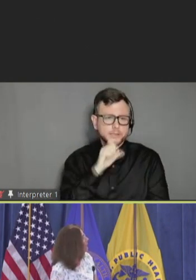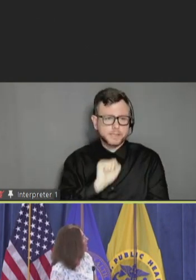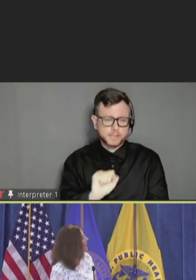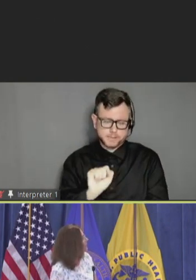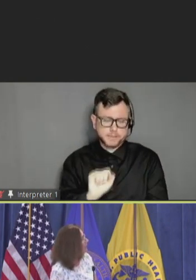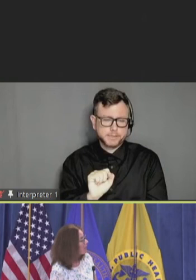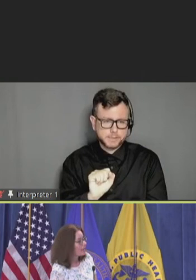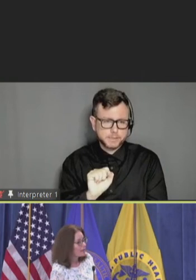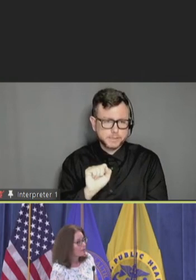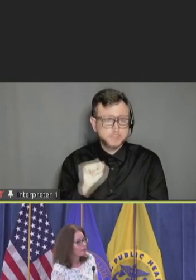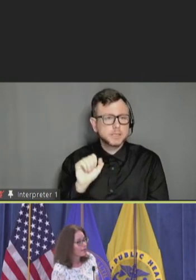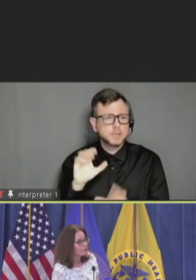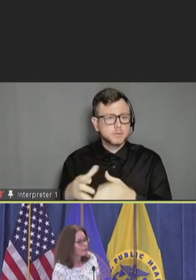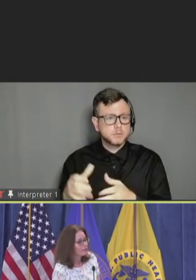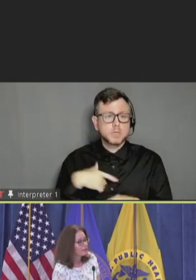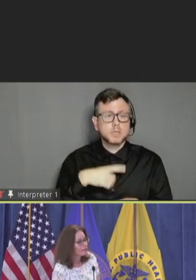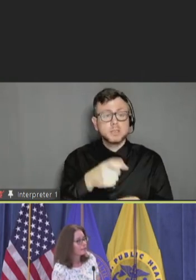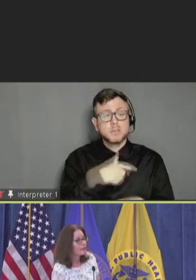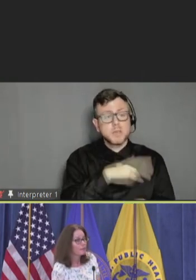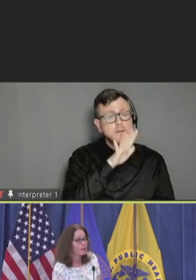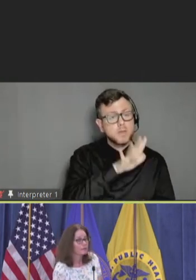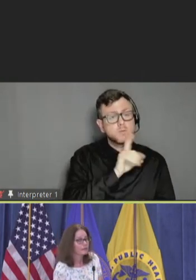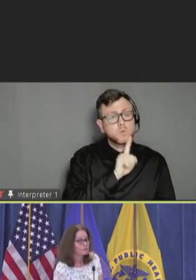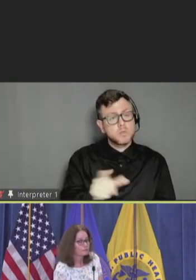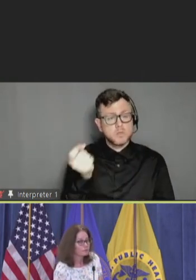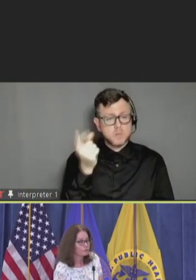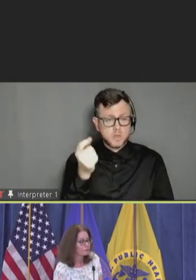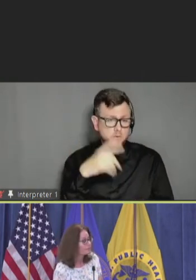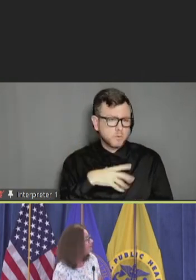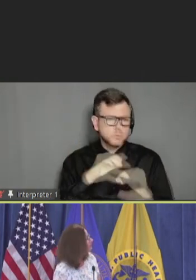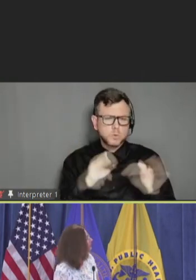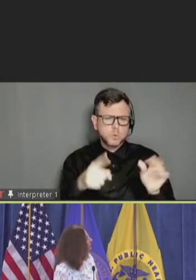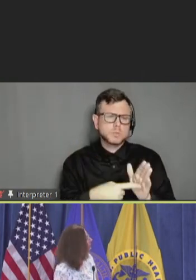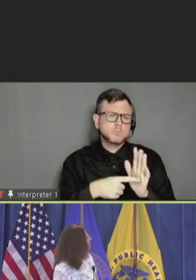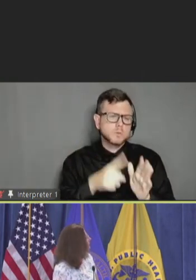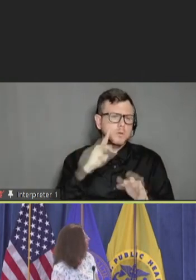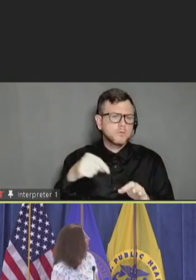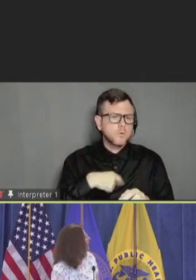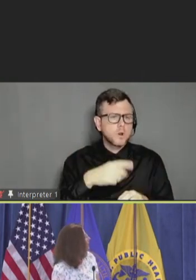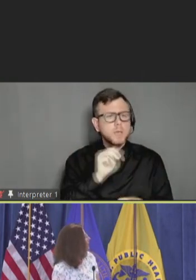after both mRNA primary series and the monovalent booster.